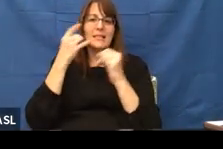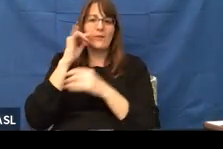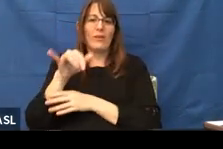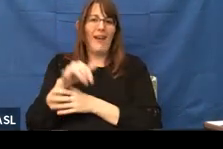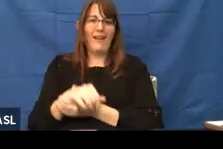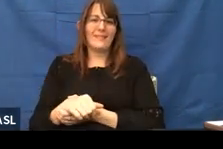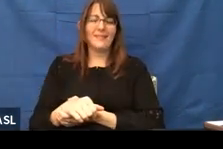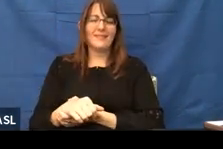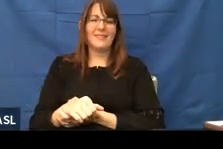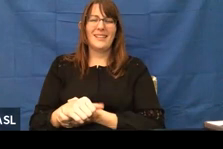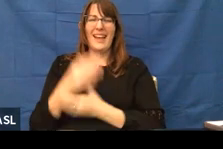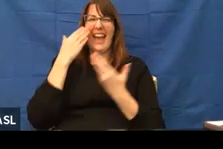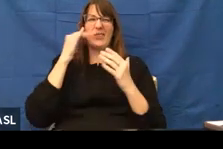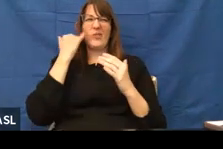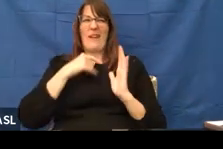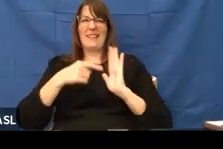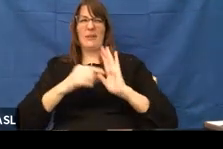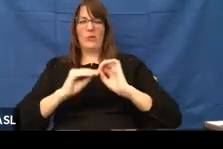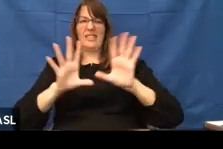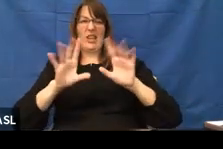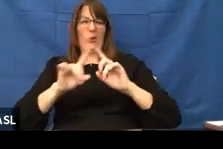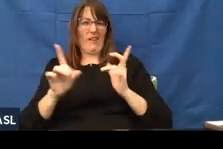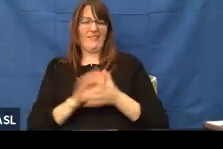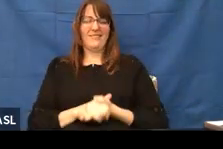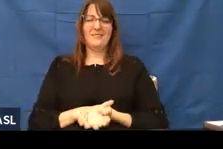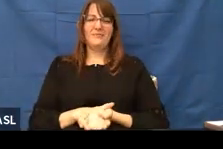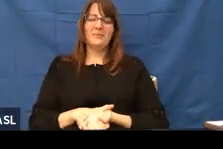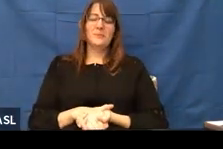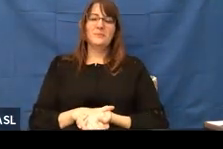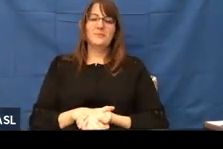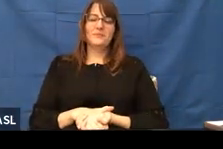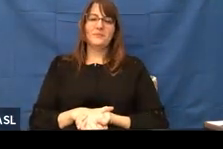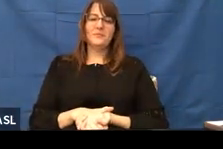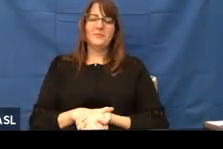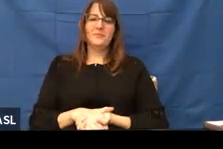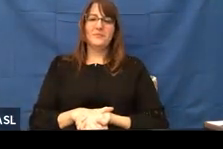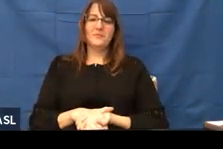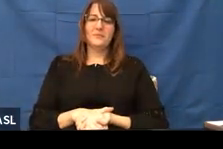Jewyl Alderson Clarke, SDCOE: Clear, but what Jewyl Alderson Clarke, SDCOE: Actually see what people do. There was a photo teacher who had a